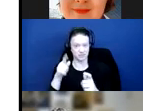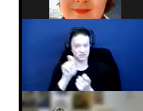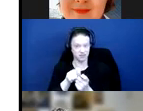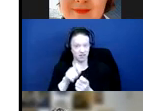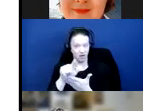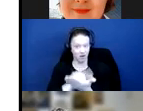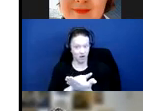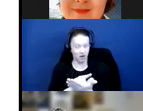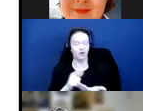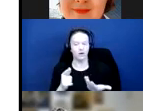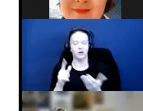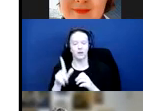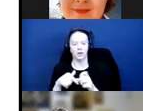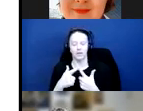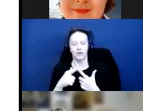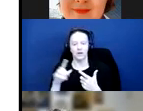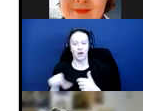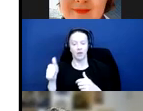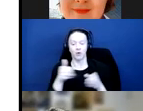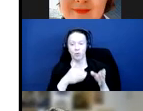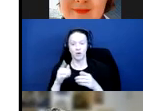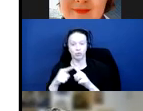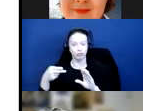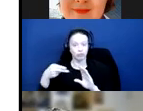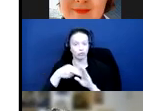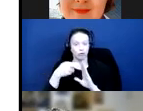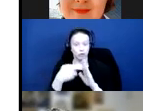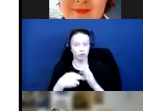some other ways of getting onto the rulemaking committee